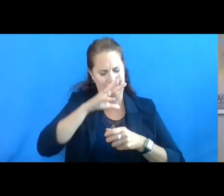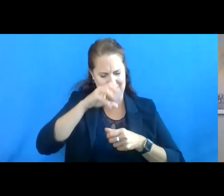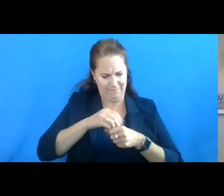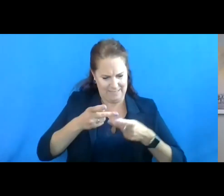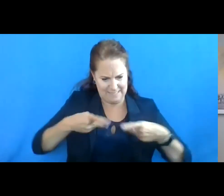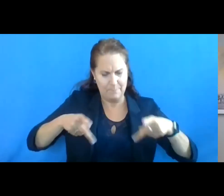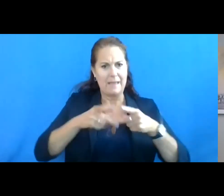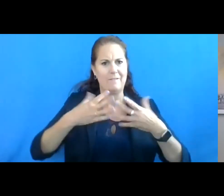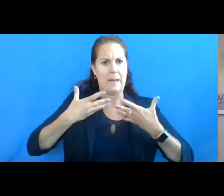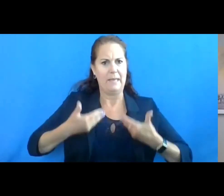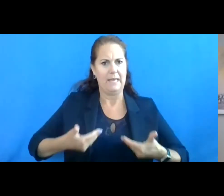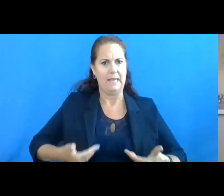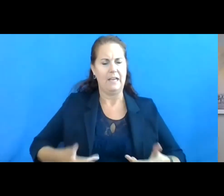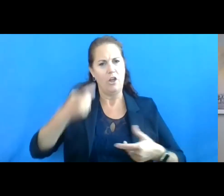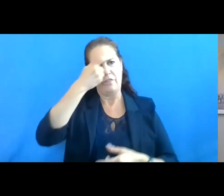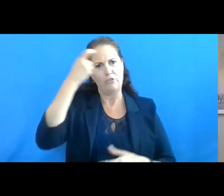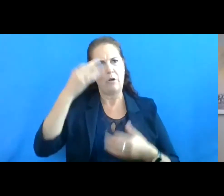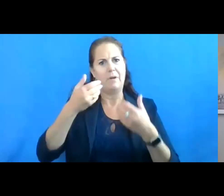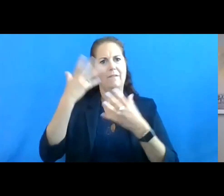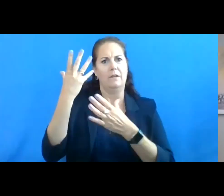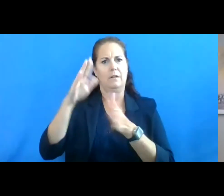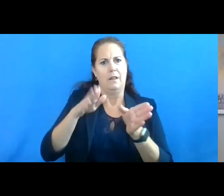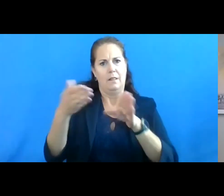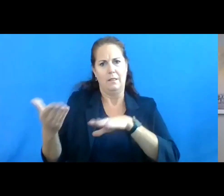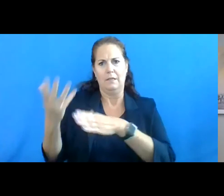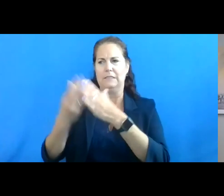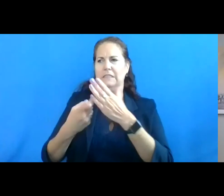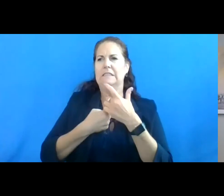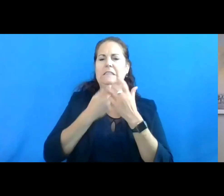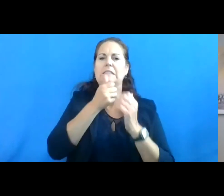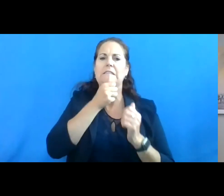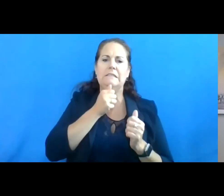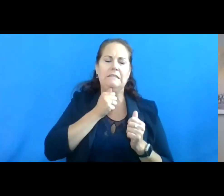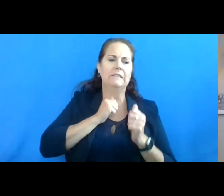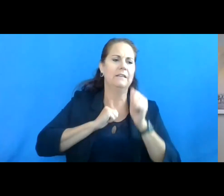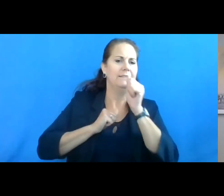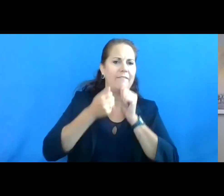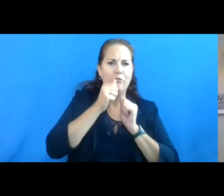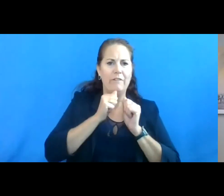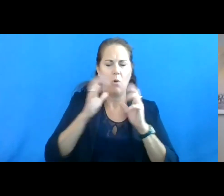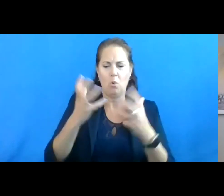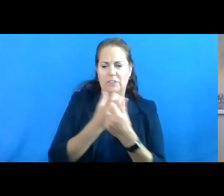The trauma of losing a loved one spawns deep agony and suffering. Hold each other in our journey of healing.